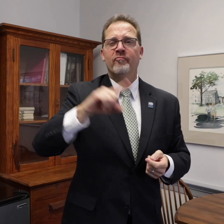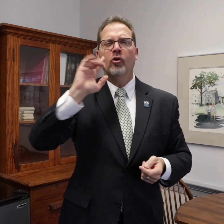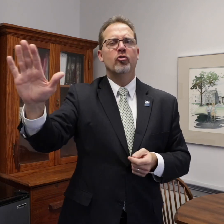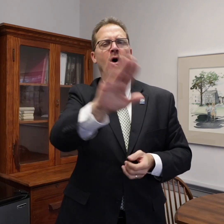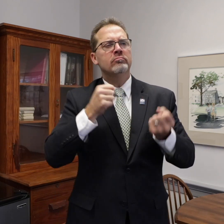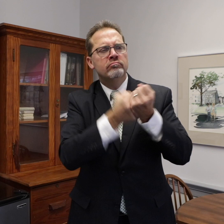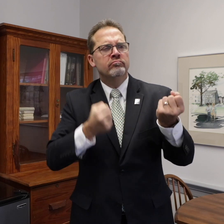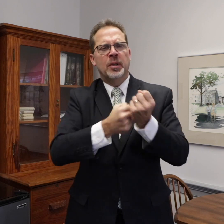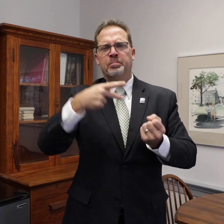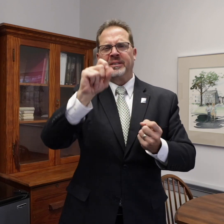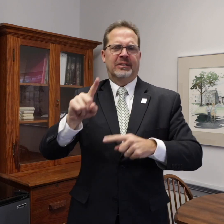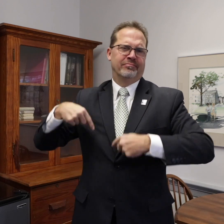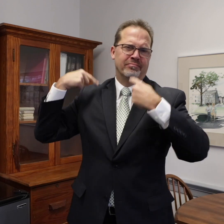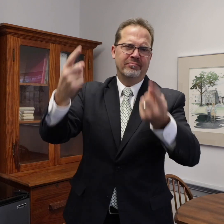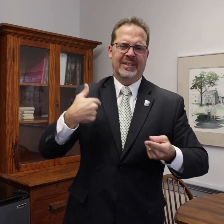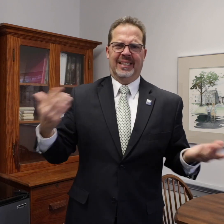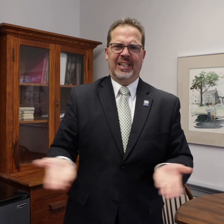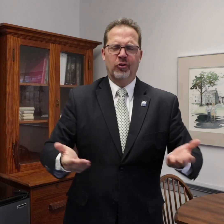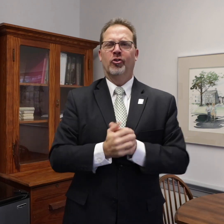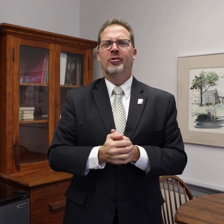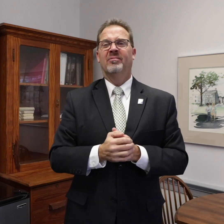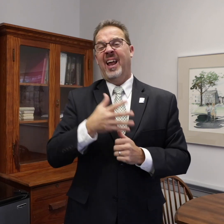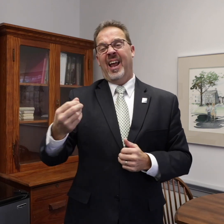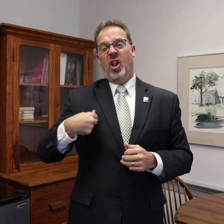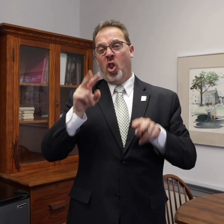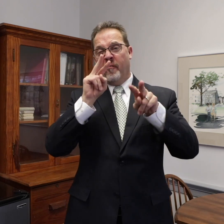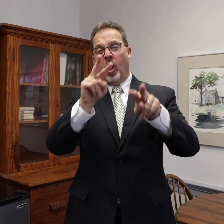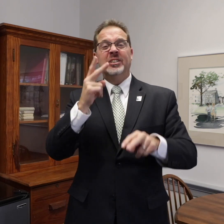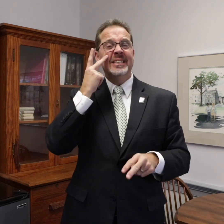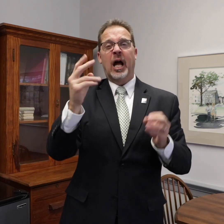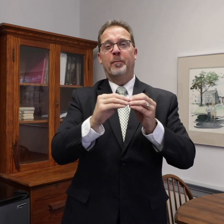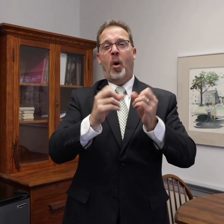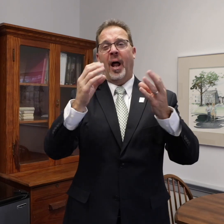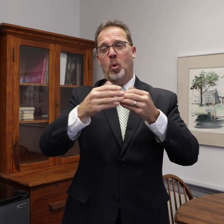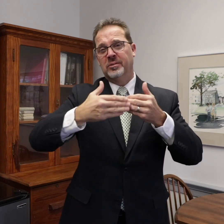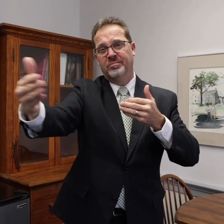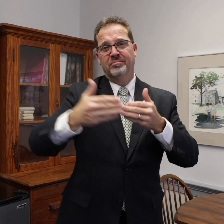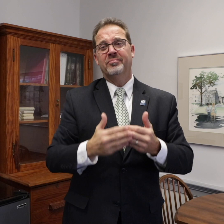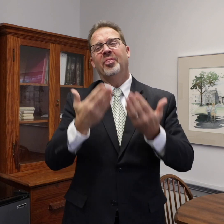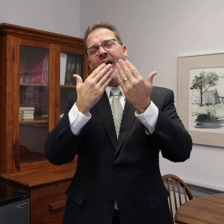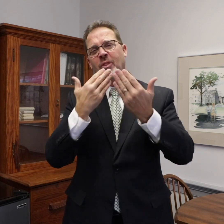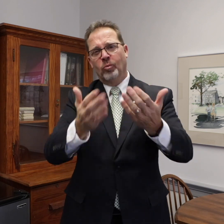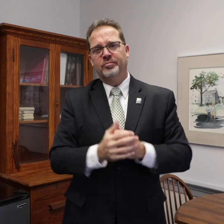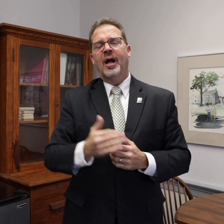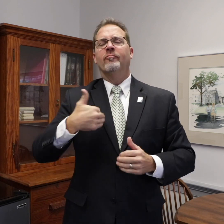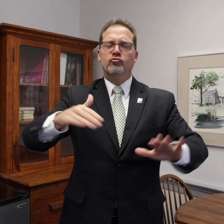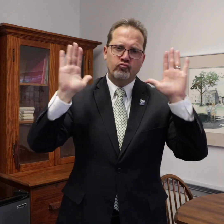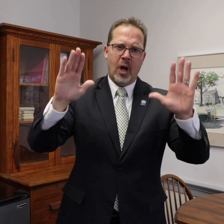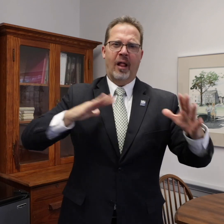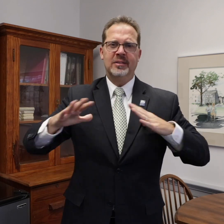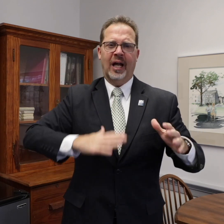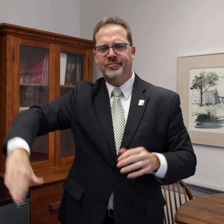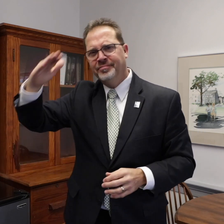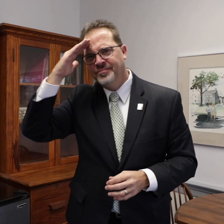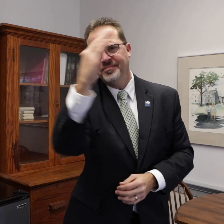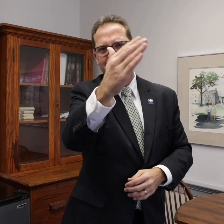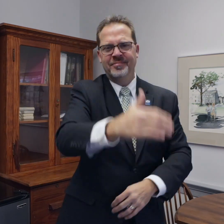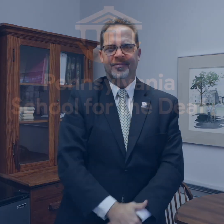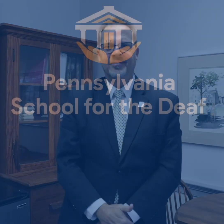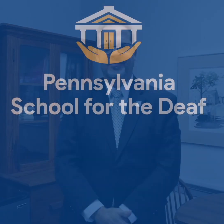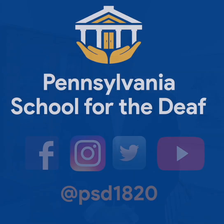sometime soon. Best wishes this holiday season. Thank you so much and take care.